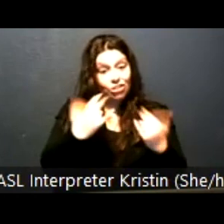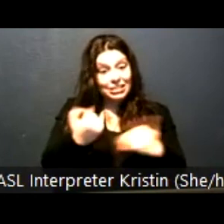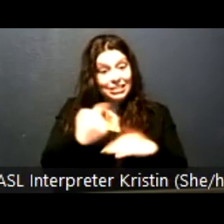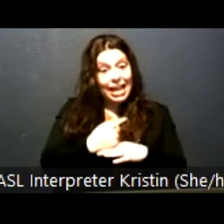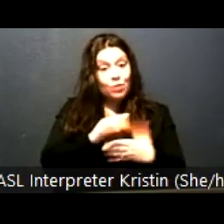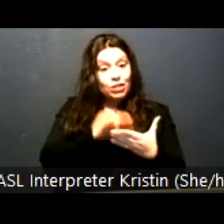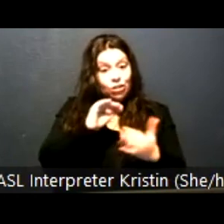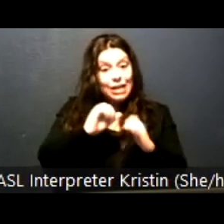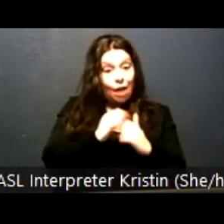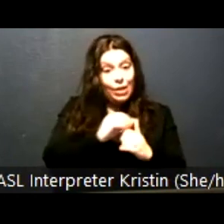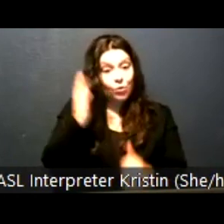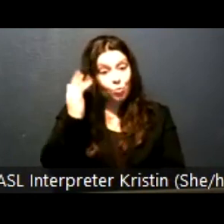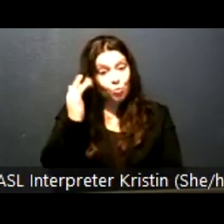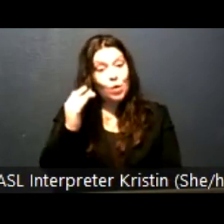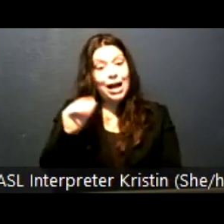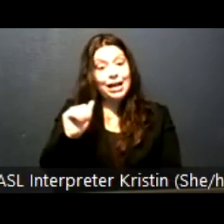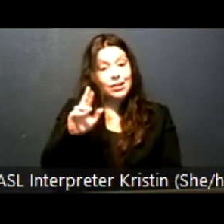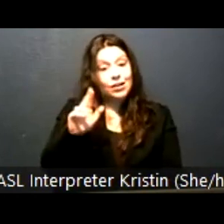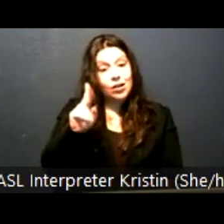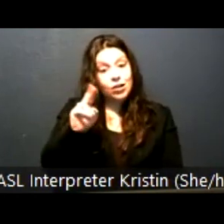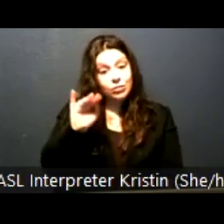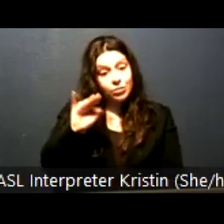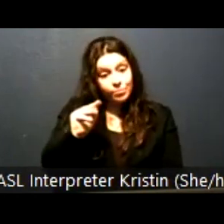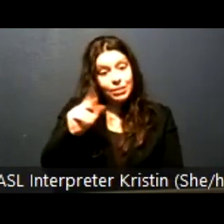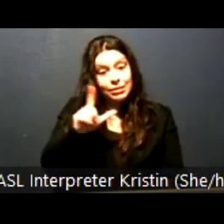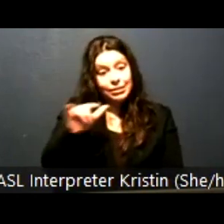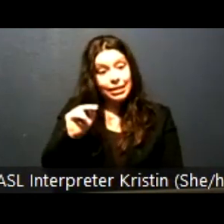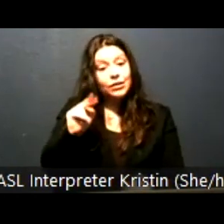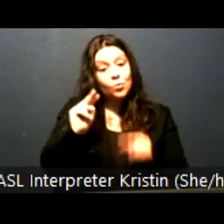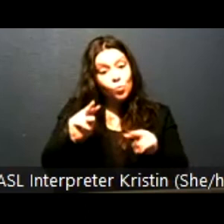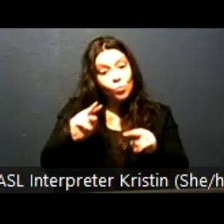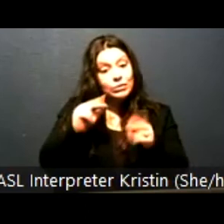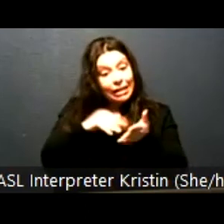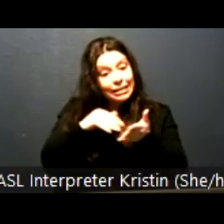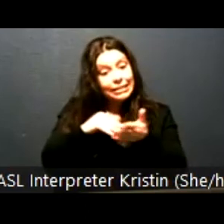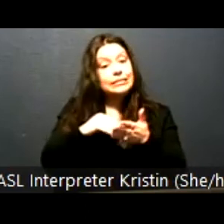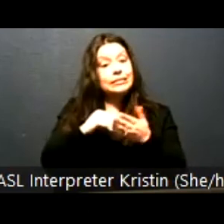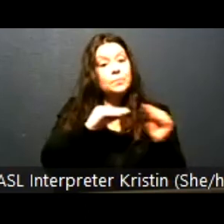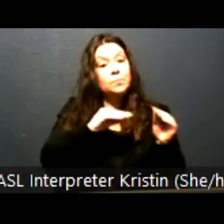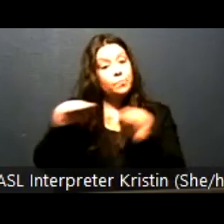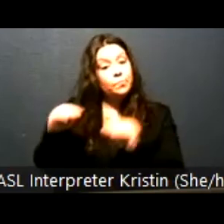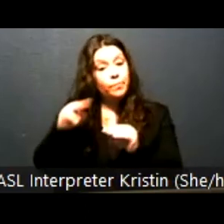tracks migratory birds and a couple of the different kinds of tracking devices that she uses,